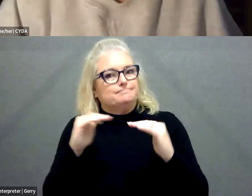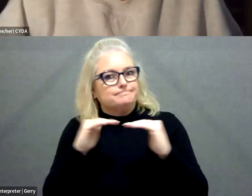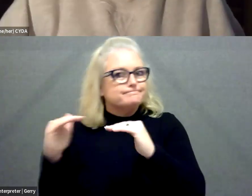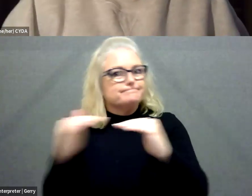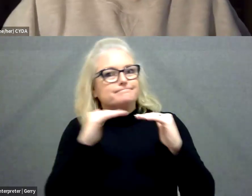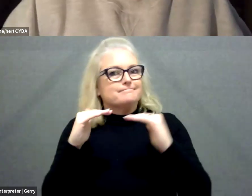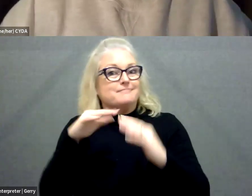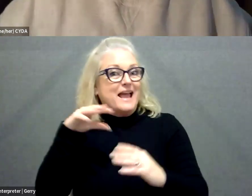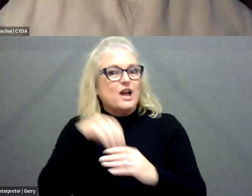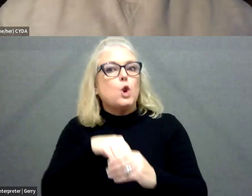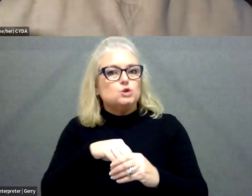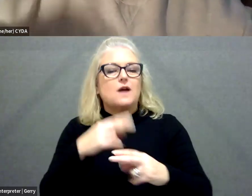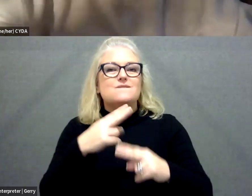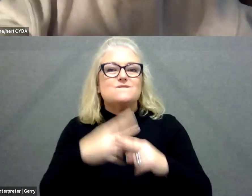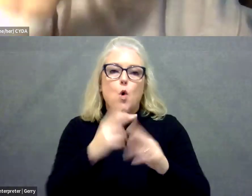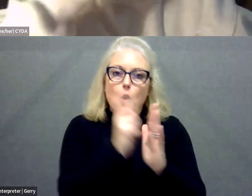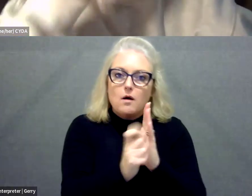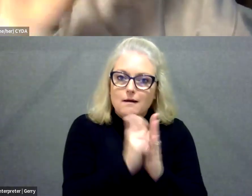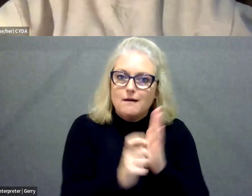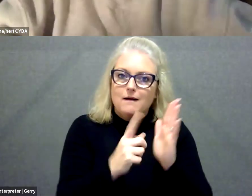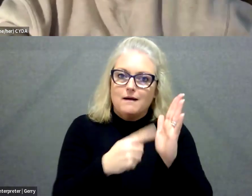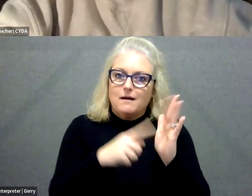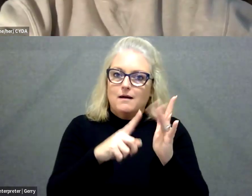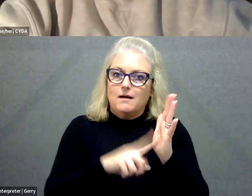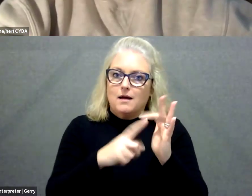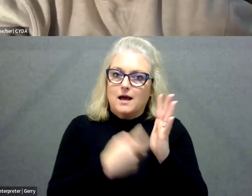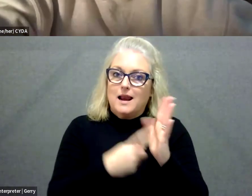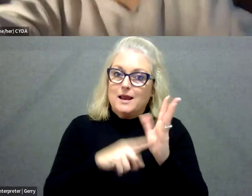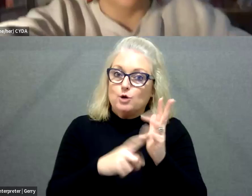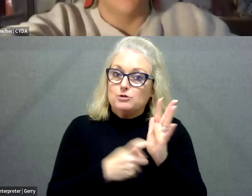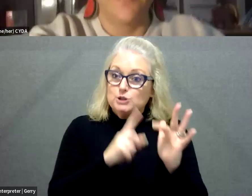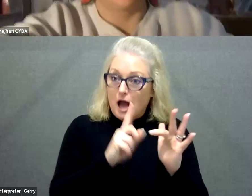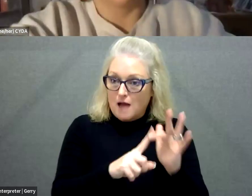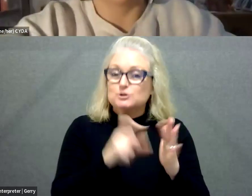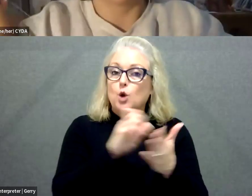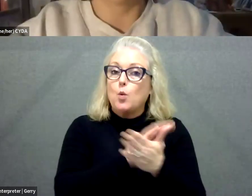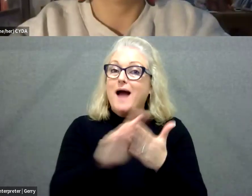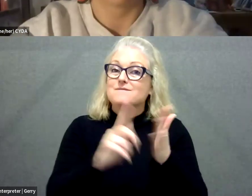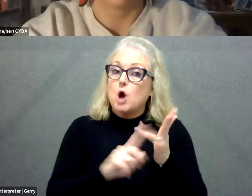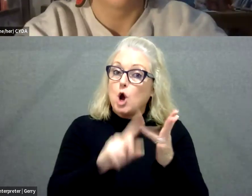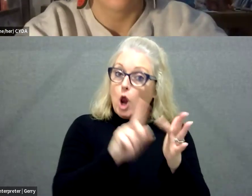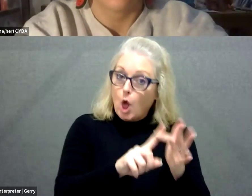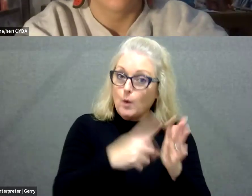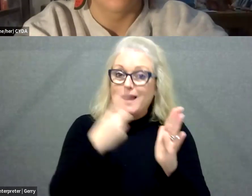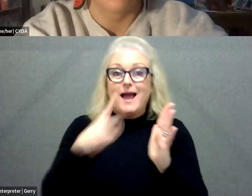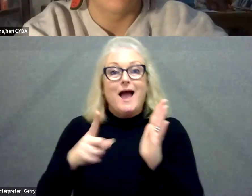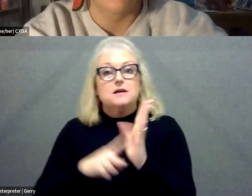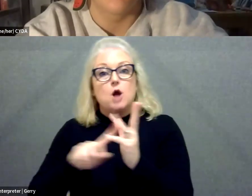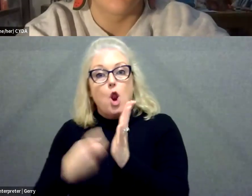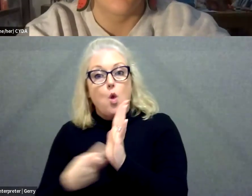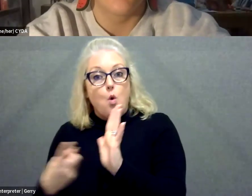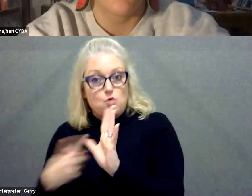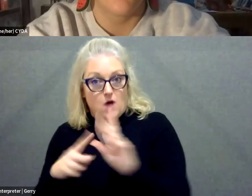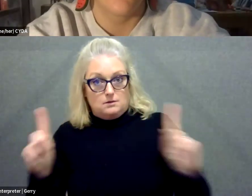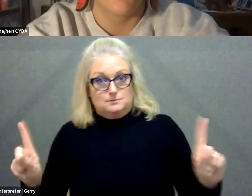Laura. So first I will just ask Chloe and Laura to introduce themselves. So if you guys could just,